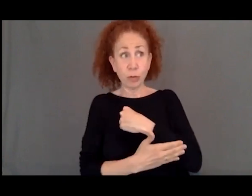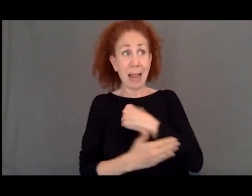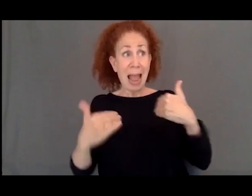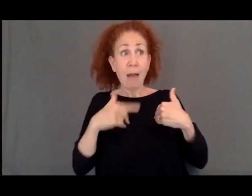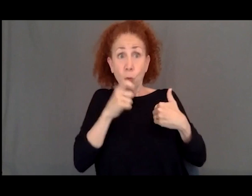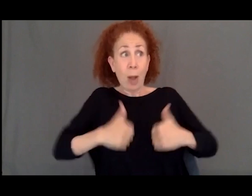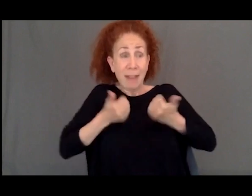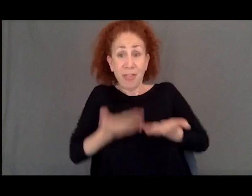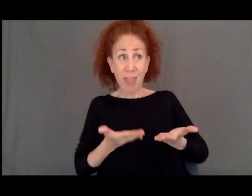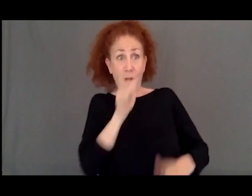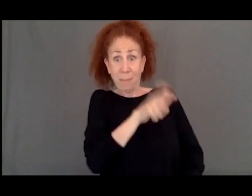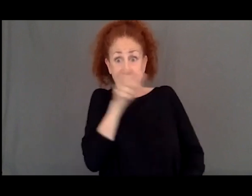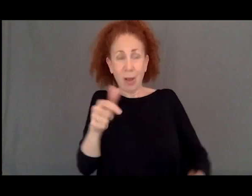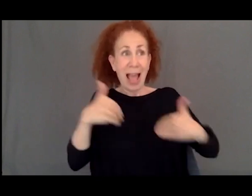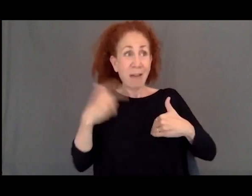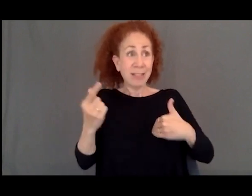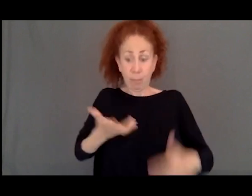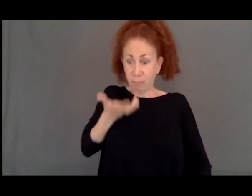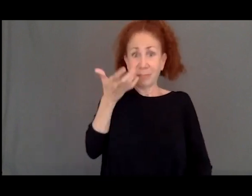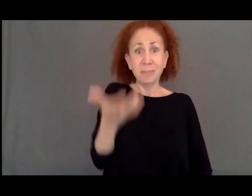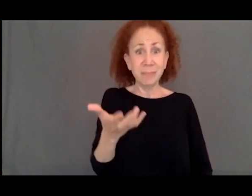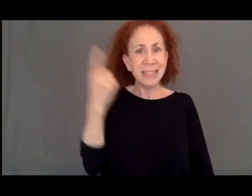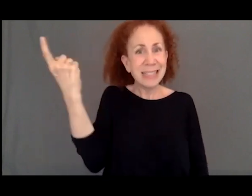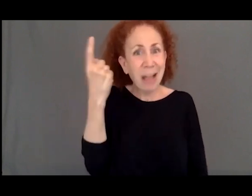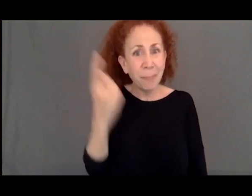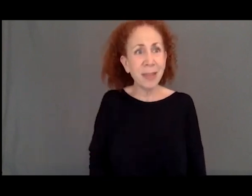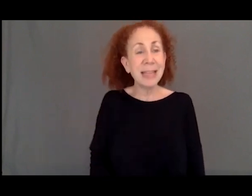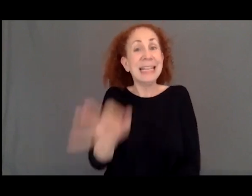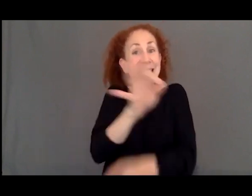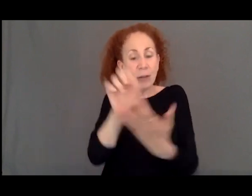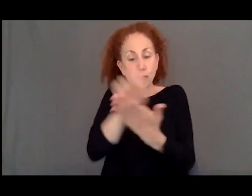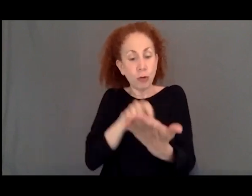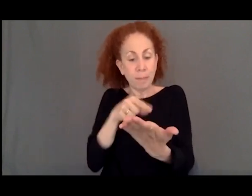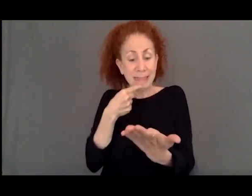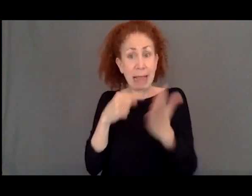for the people in that country to have something to say, instead of having your screenplay direct,